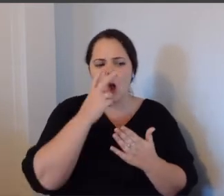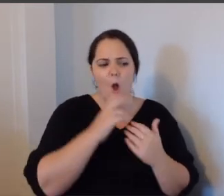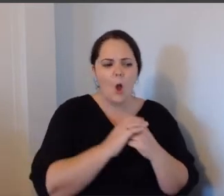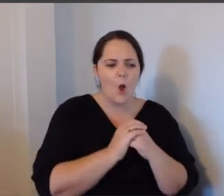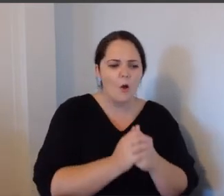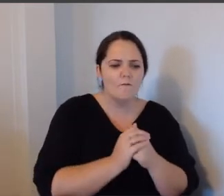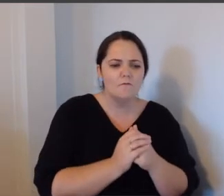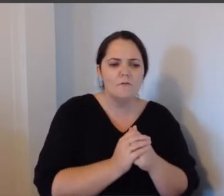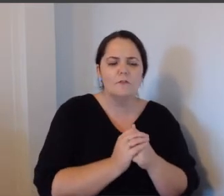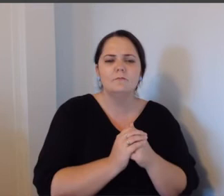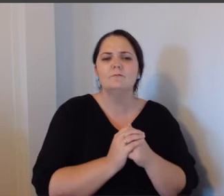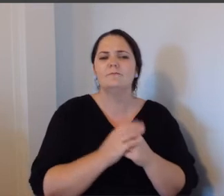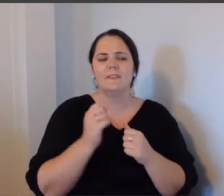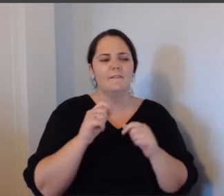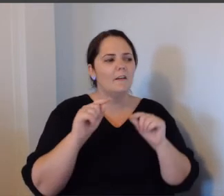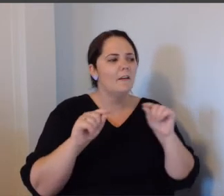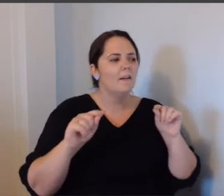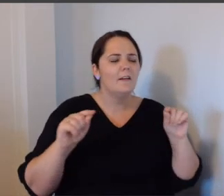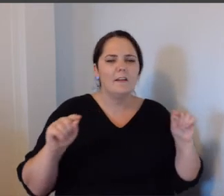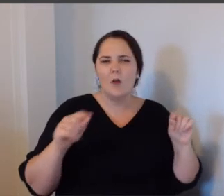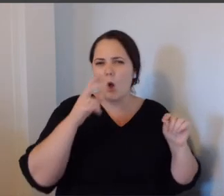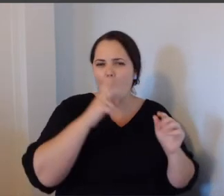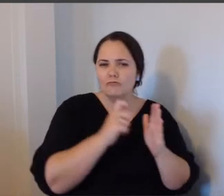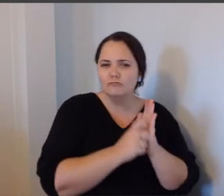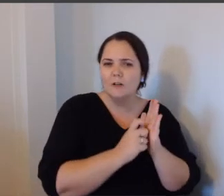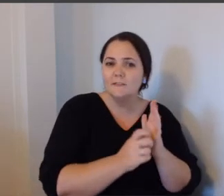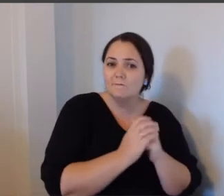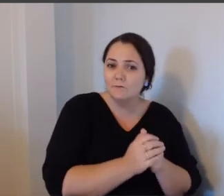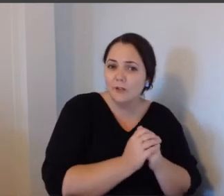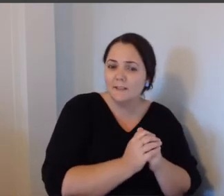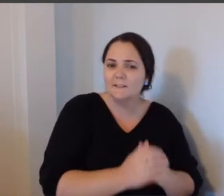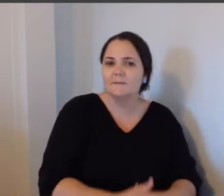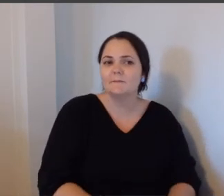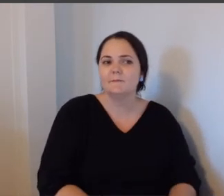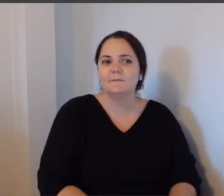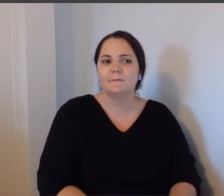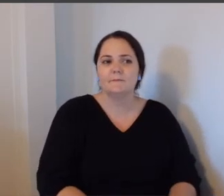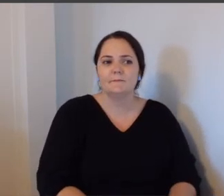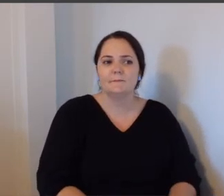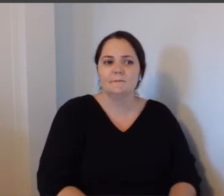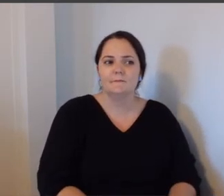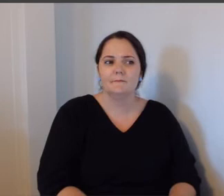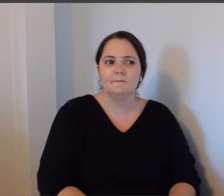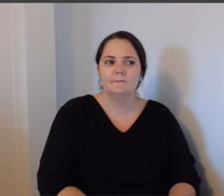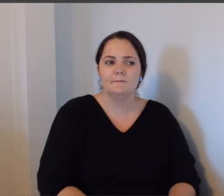Zola. His work was received with his hostility by critics who were highly contemptuous for the